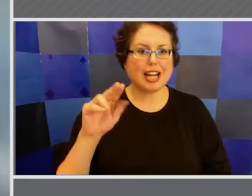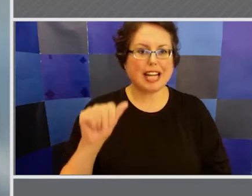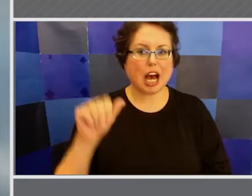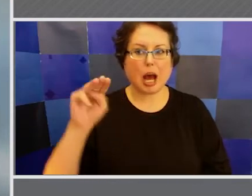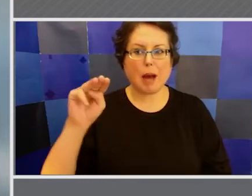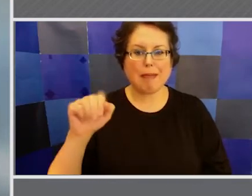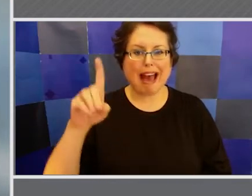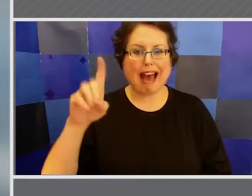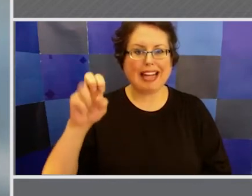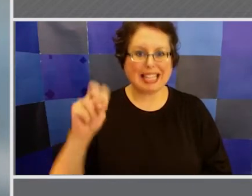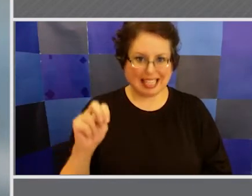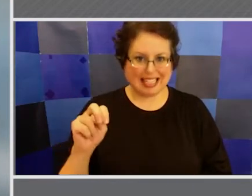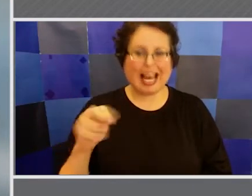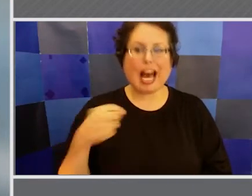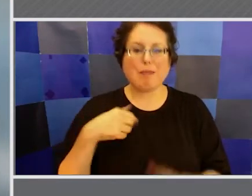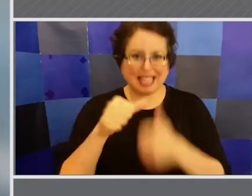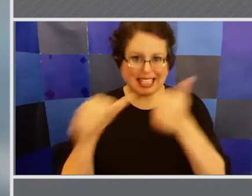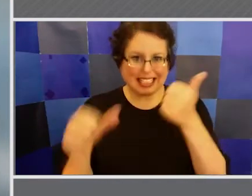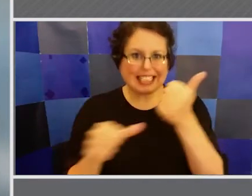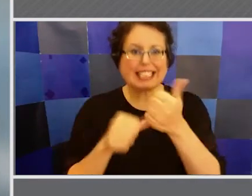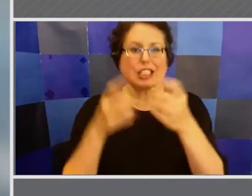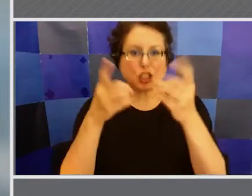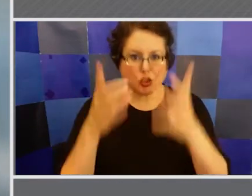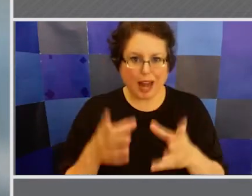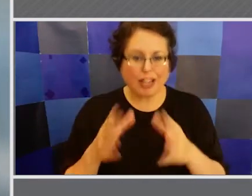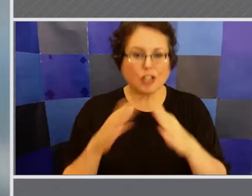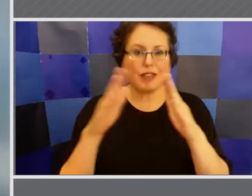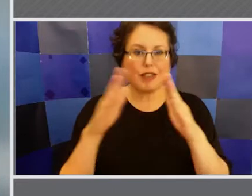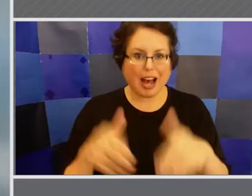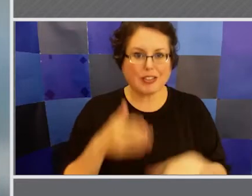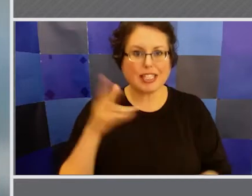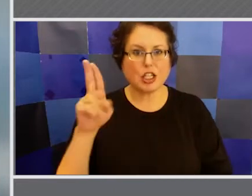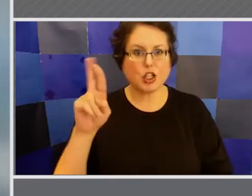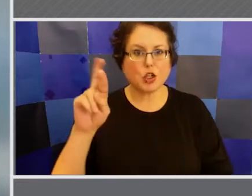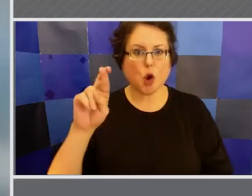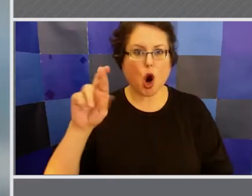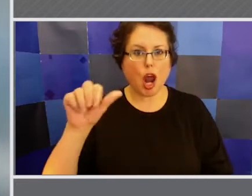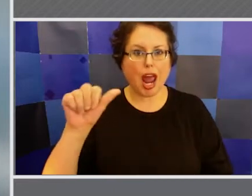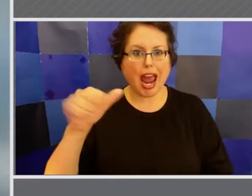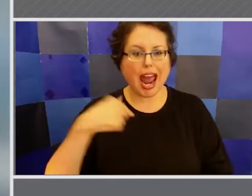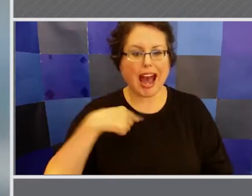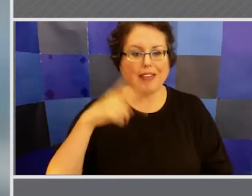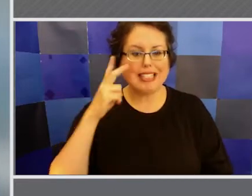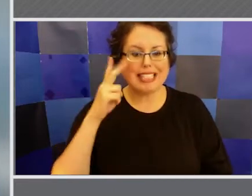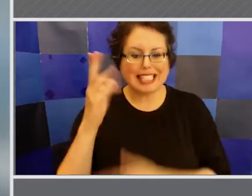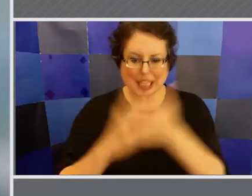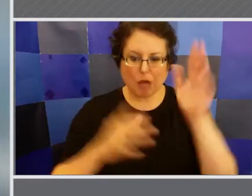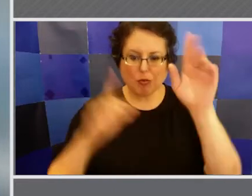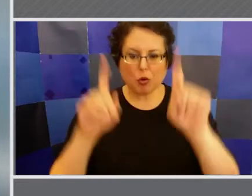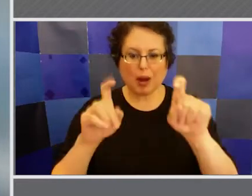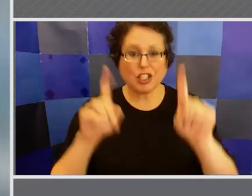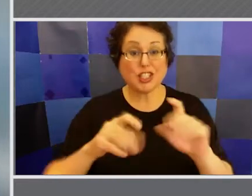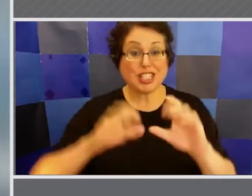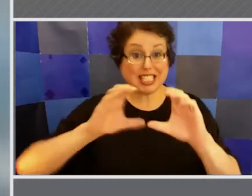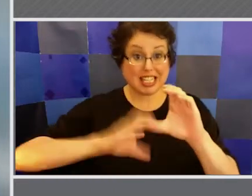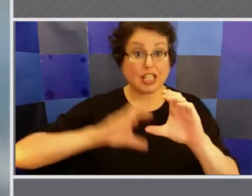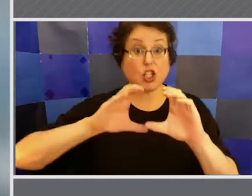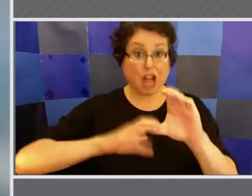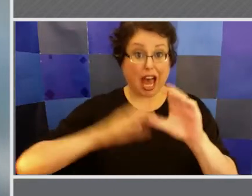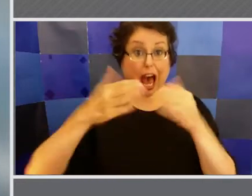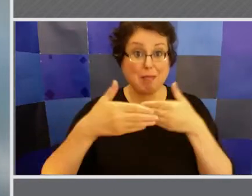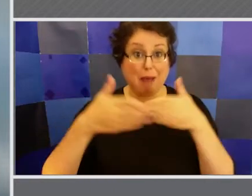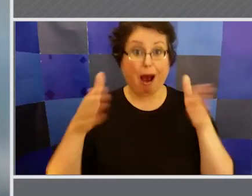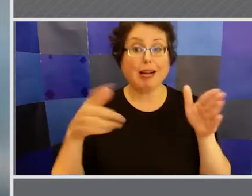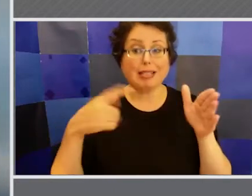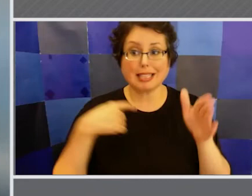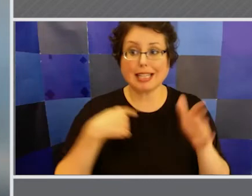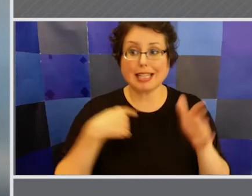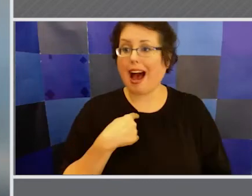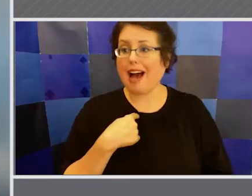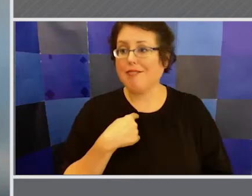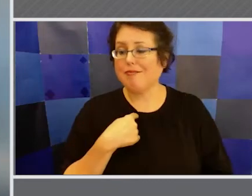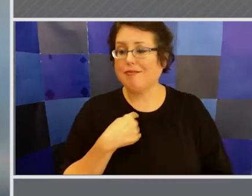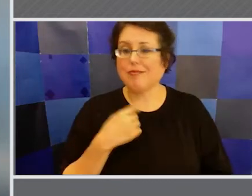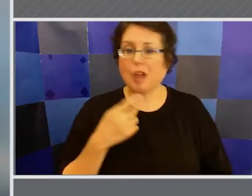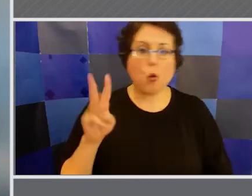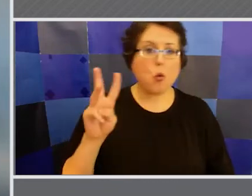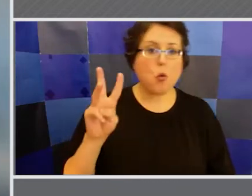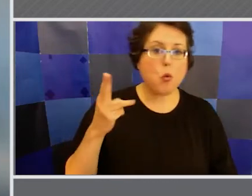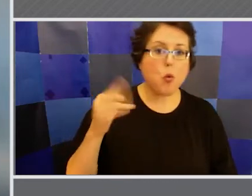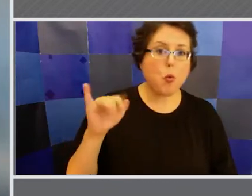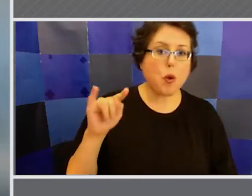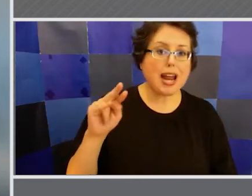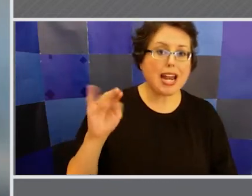And as I've seen a few of the questions in the chat box and Whitney of both spoke about